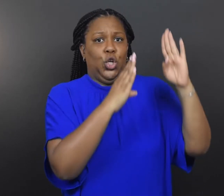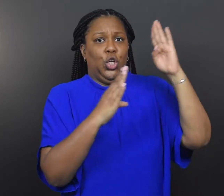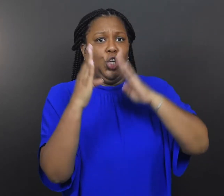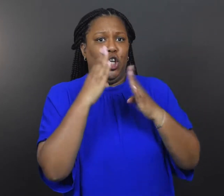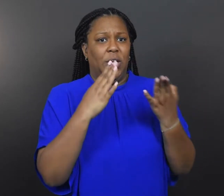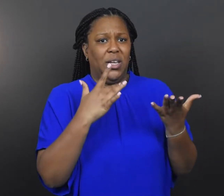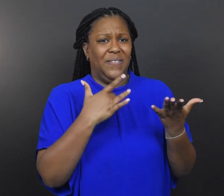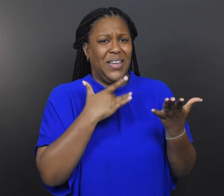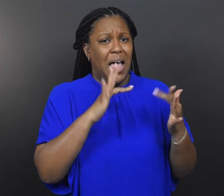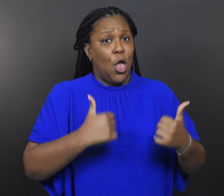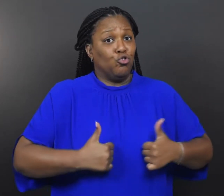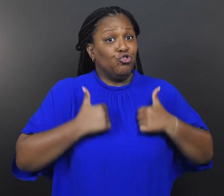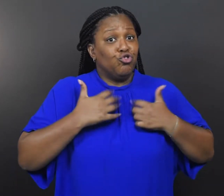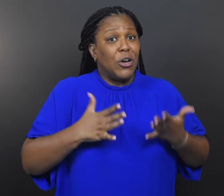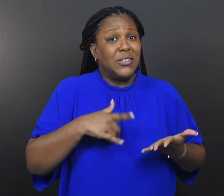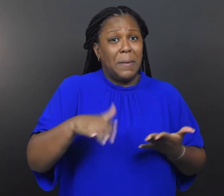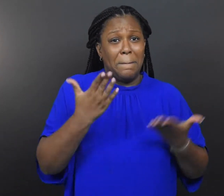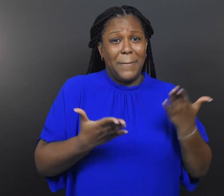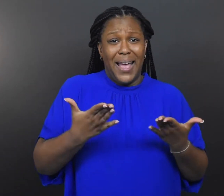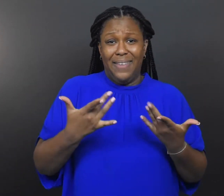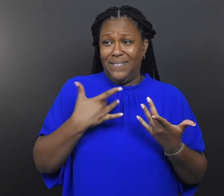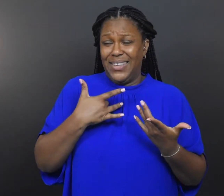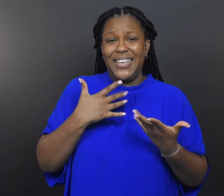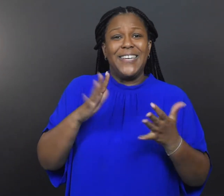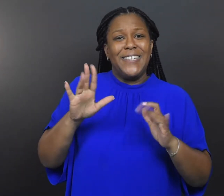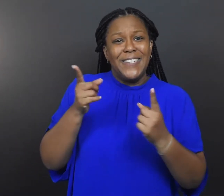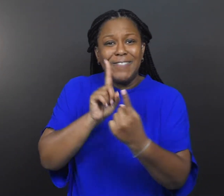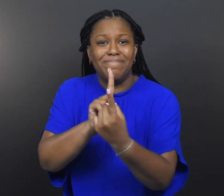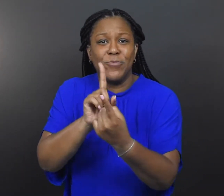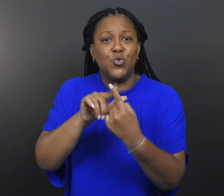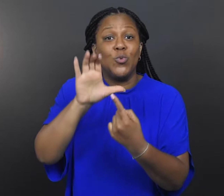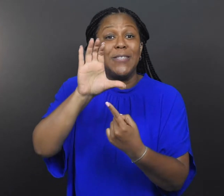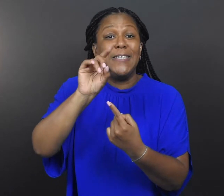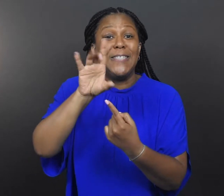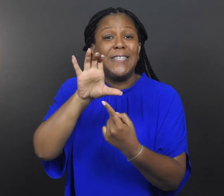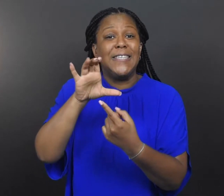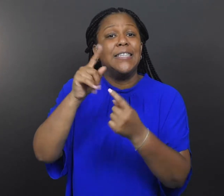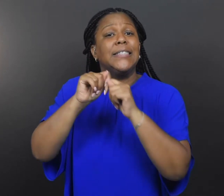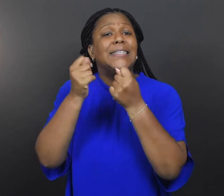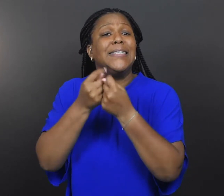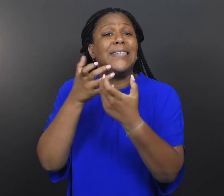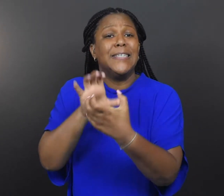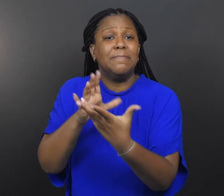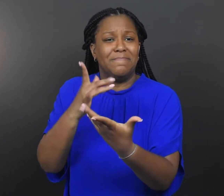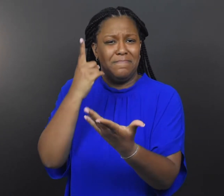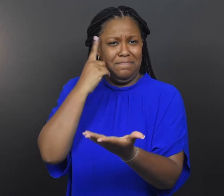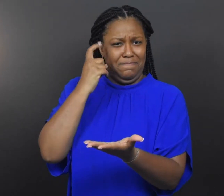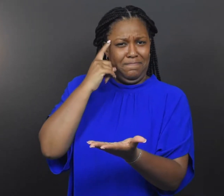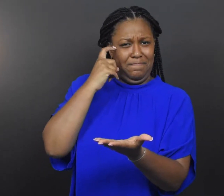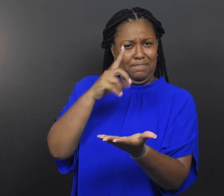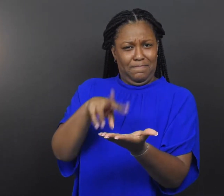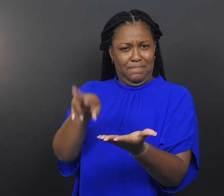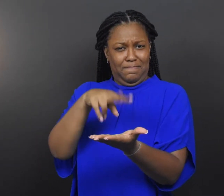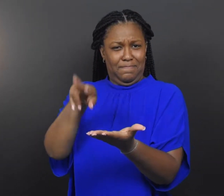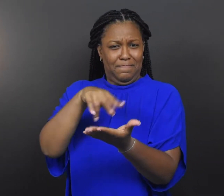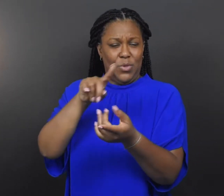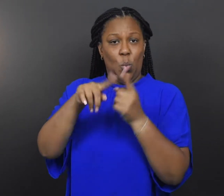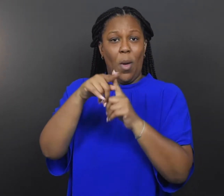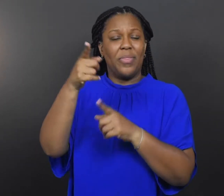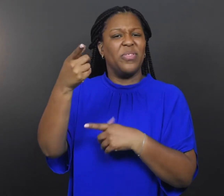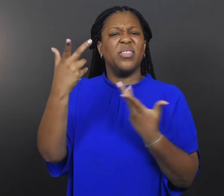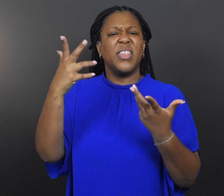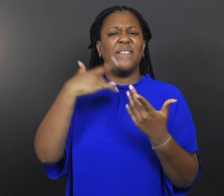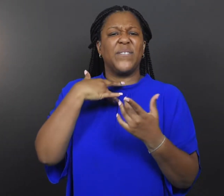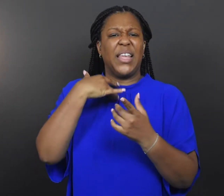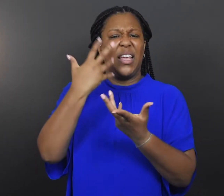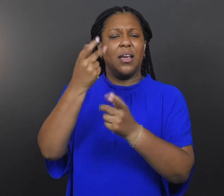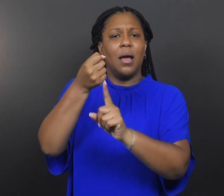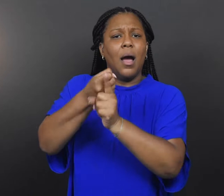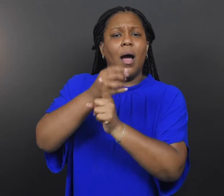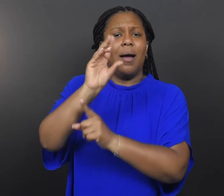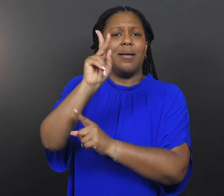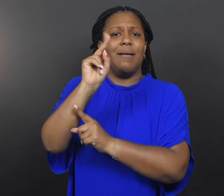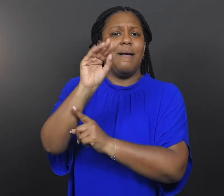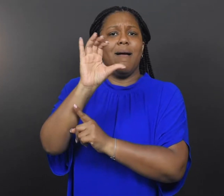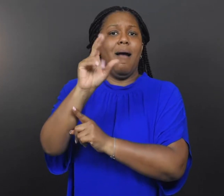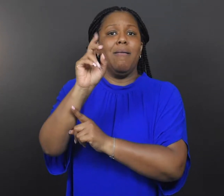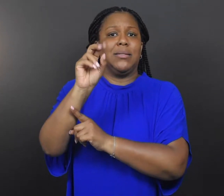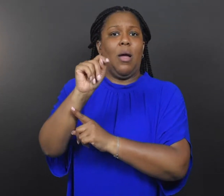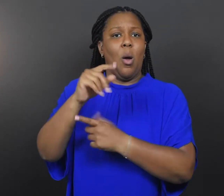might greet CDC teams with suspicion when they knocked, asking to draw blood.